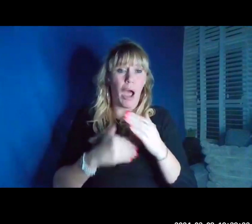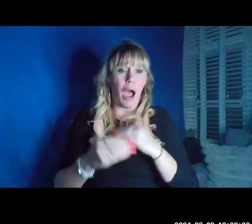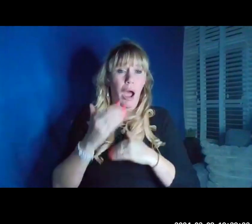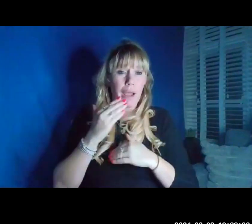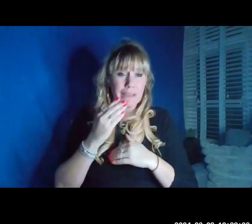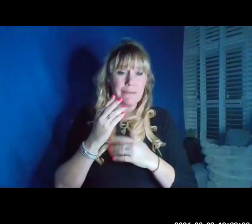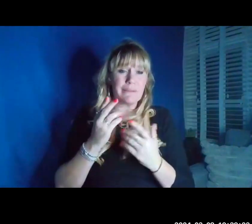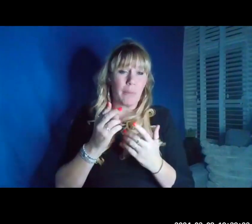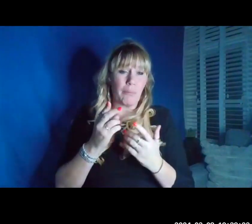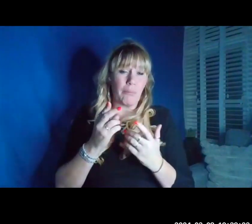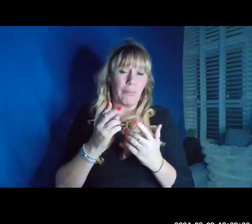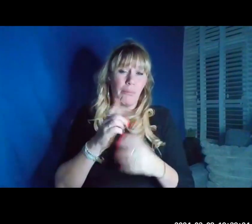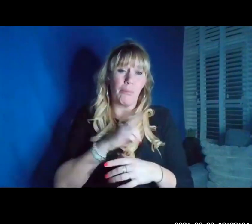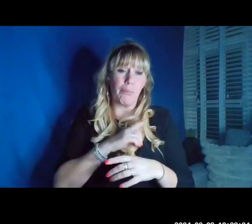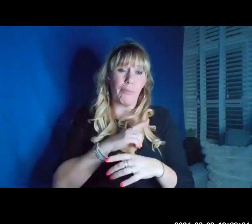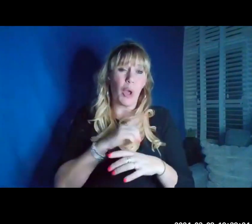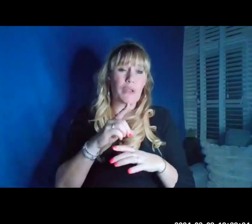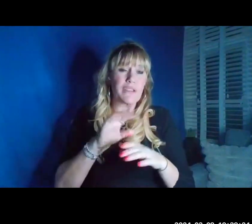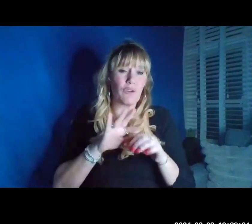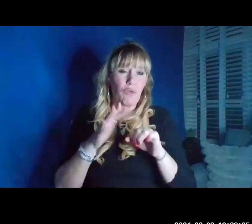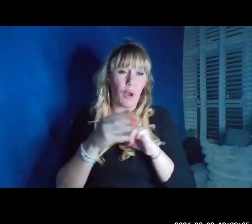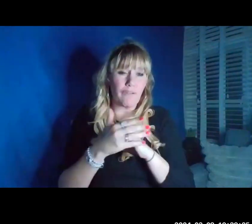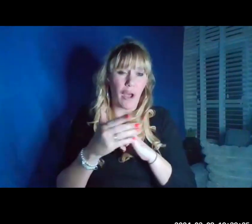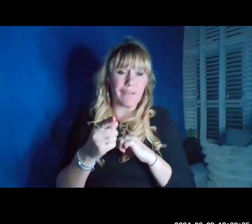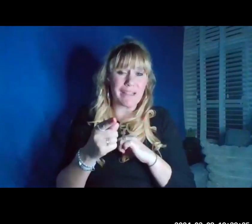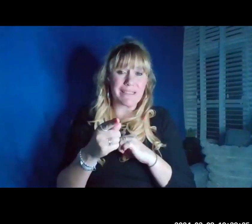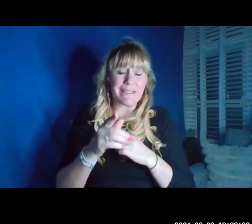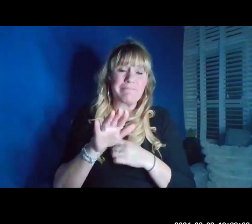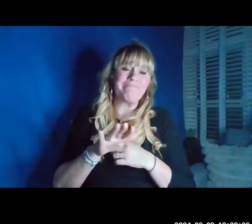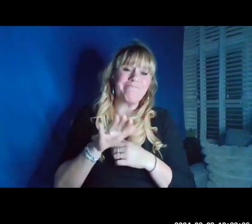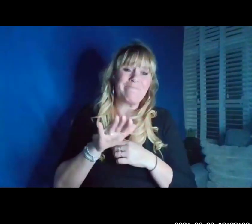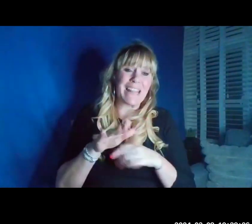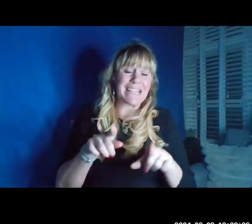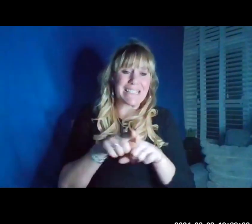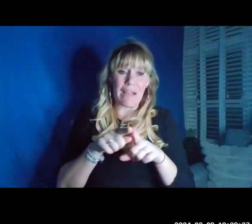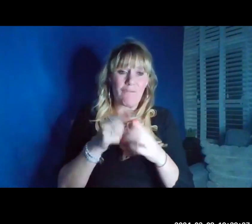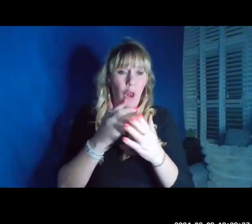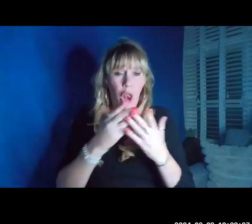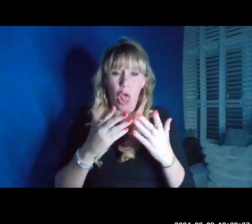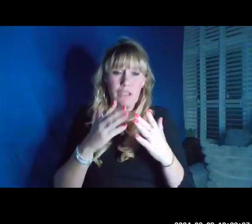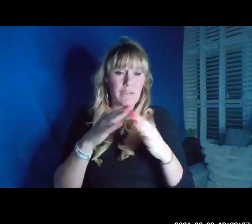grassroots music venues across the UK more generally.